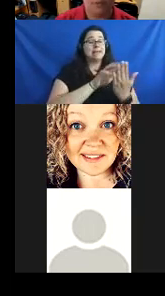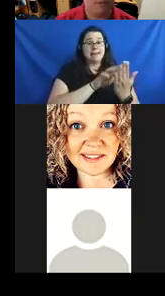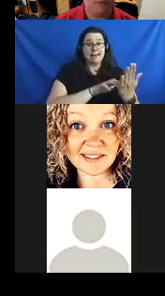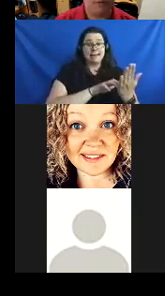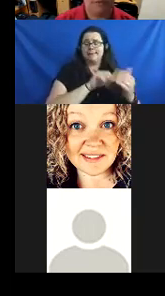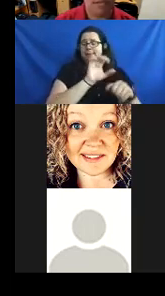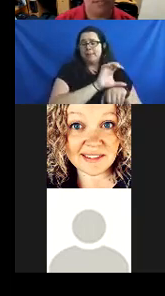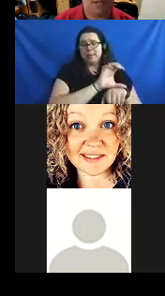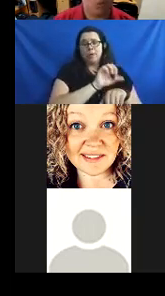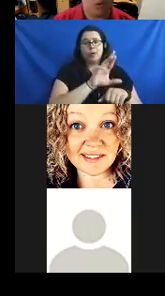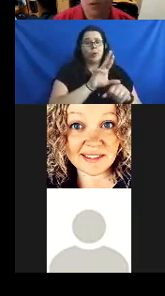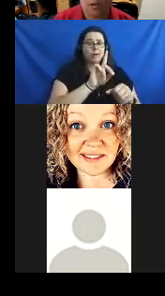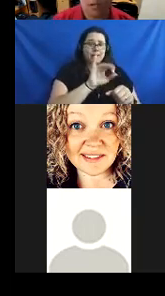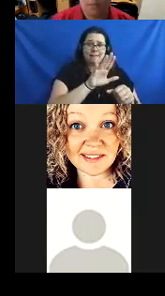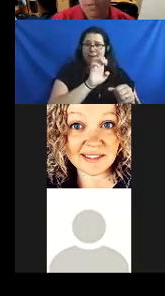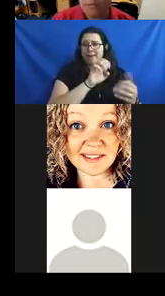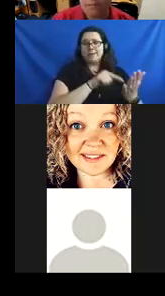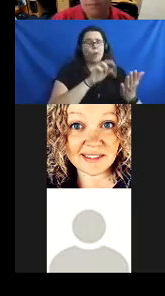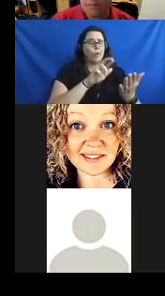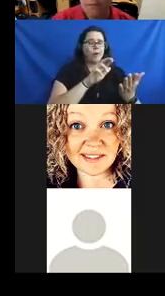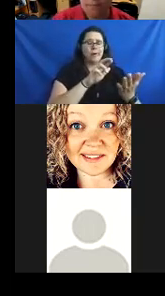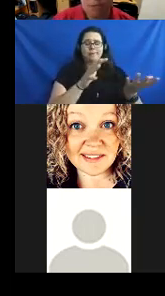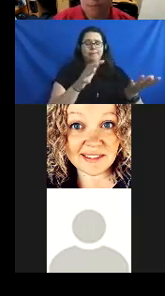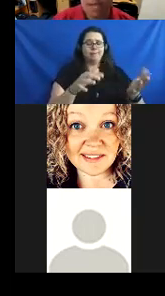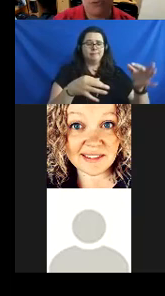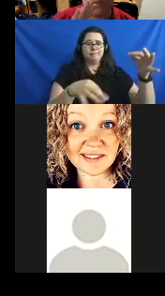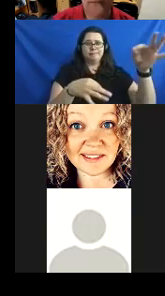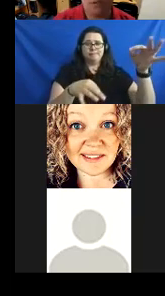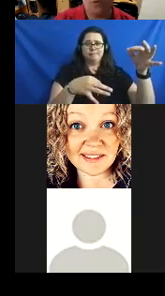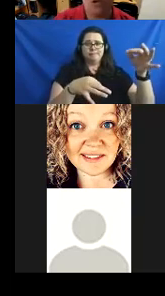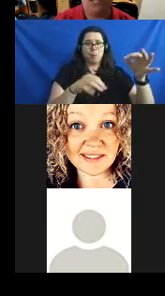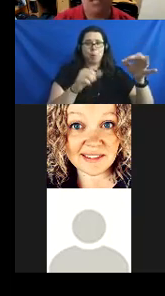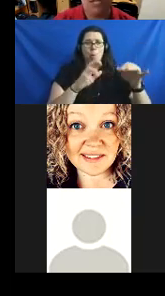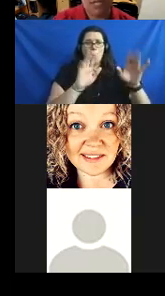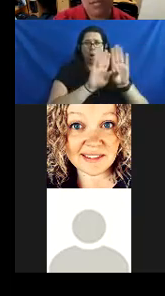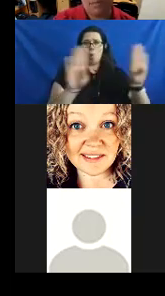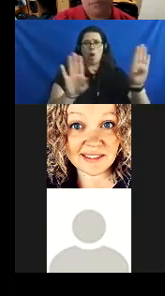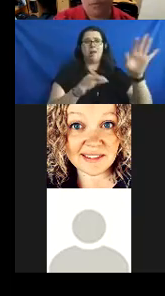DEVICE OR ON A PAGE OR EVEN ON A WALL AND TAKE THAT PRINT AND